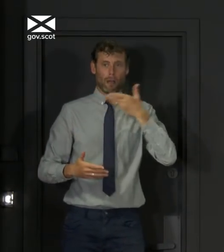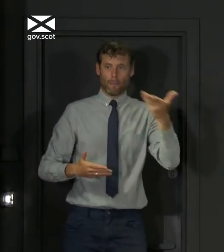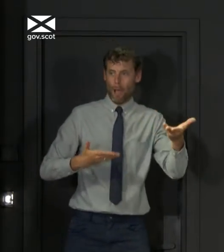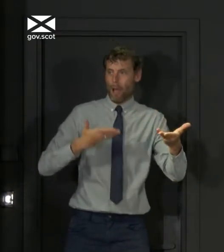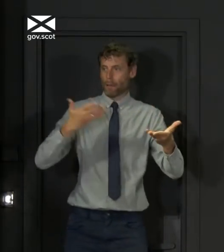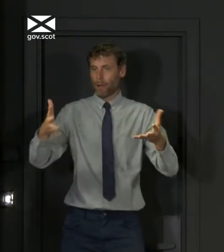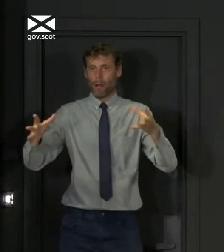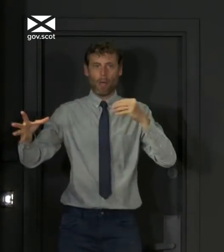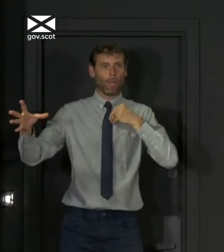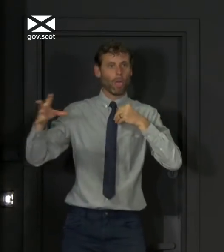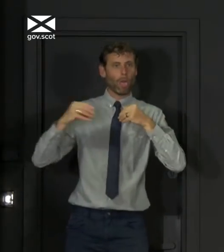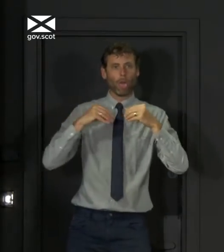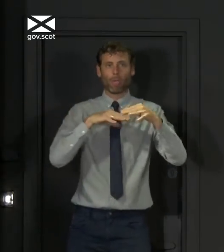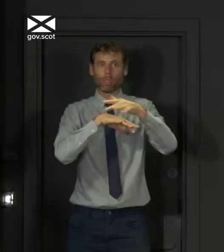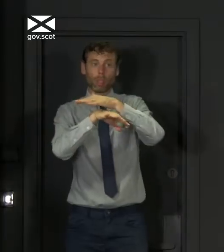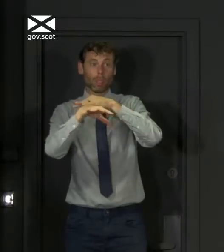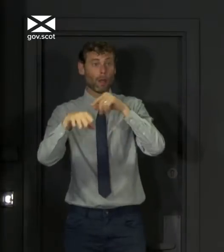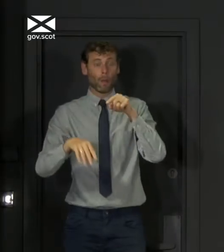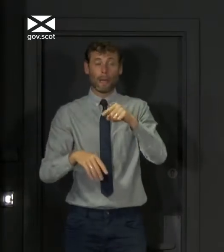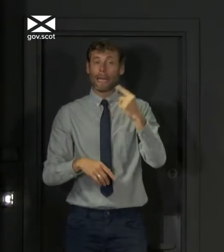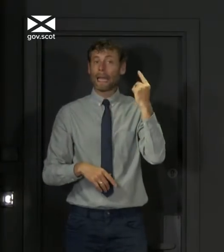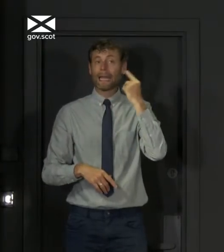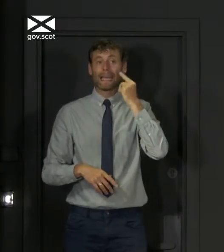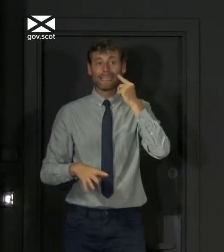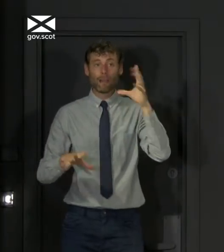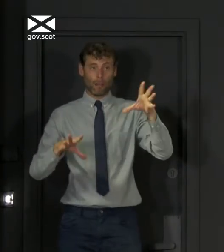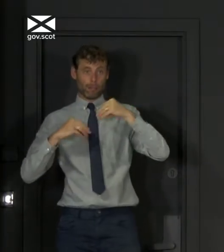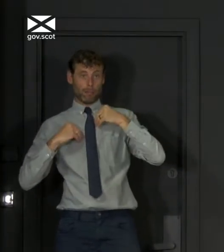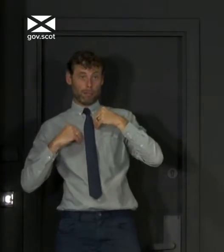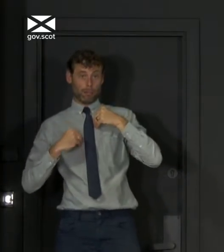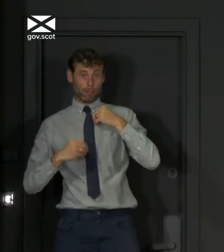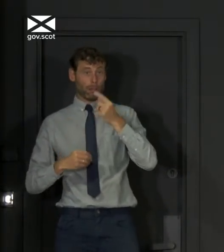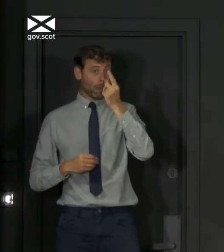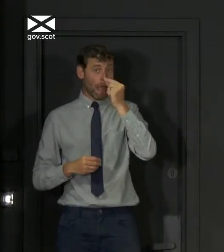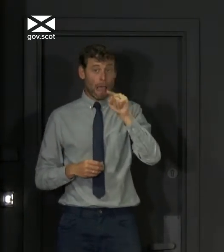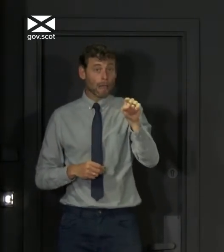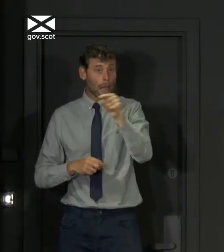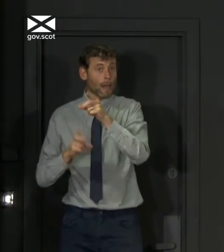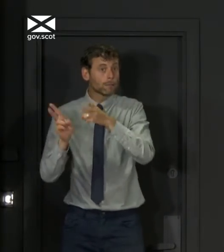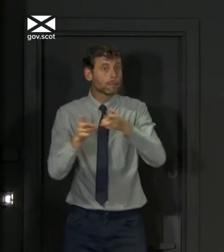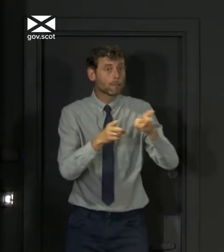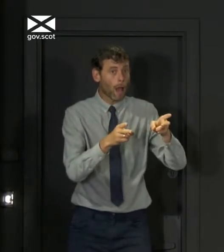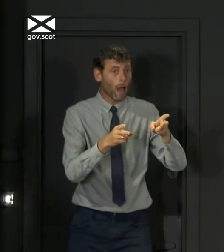virus - which we know can be deadly and increasingly we know that it can also do long term health